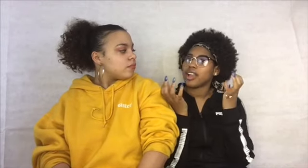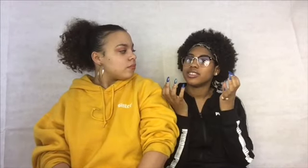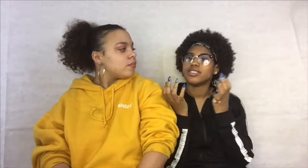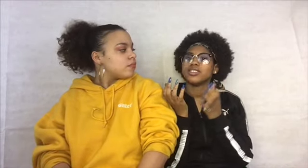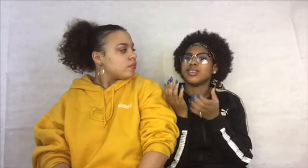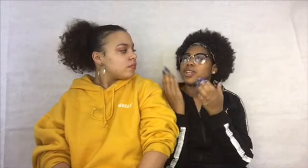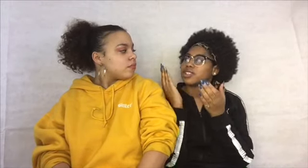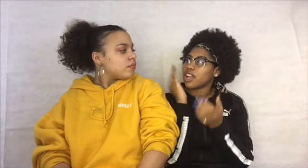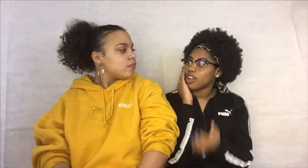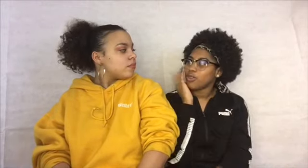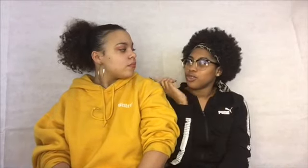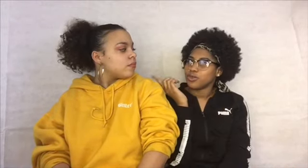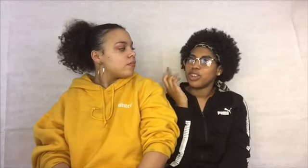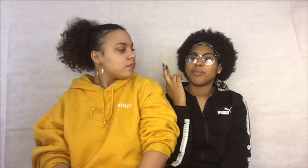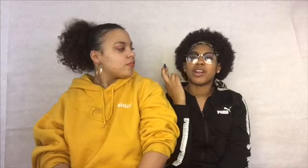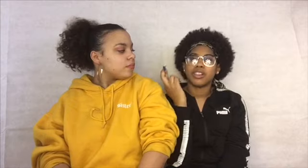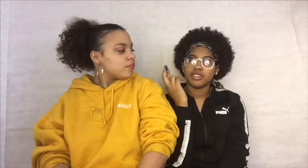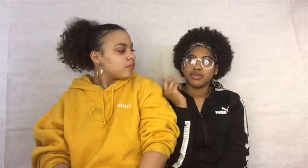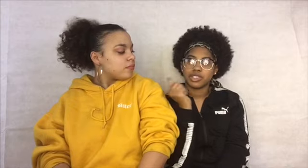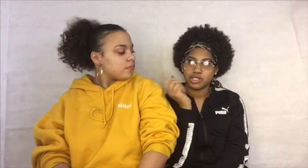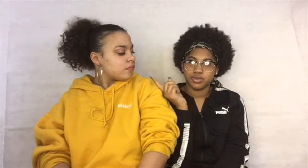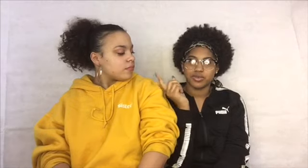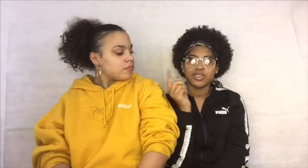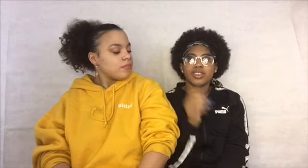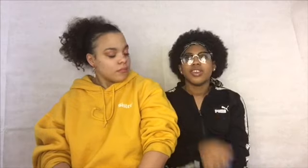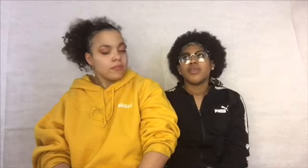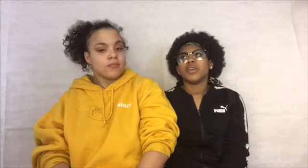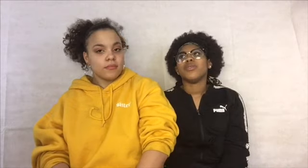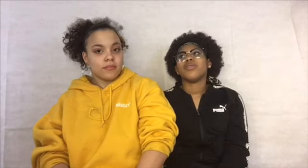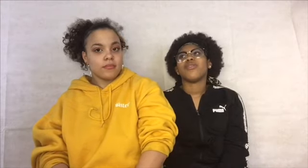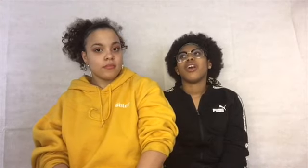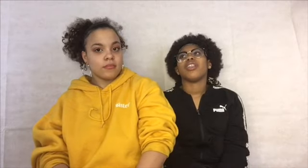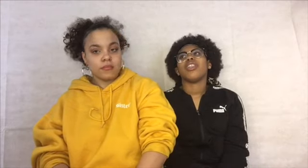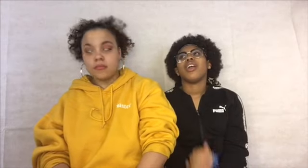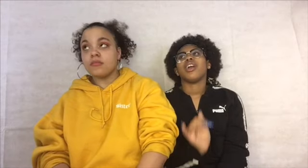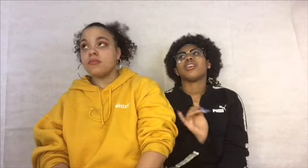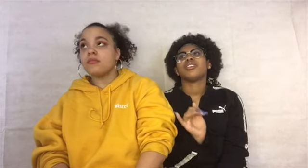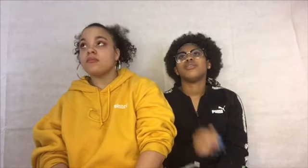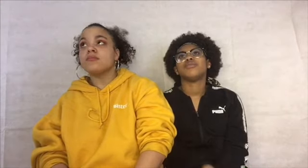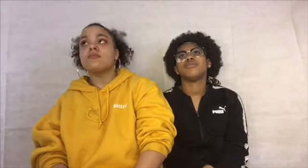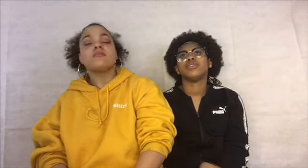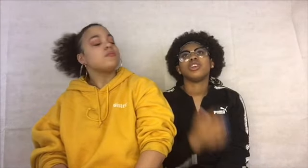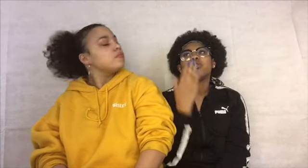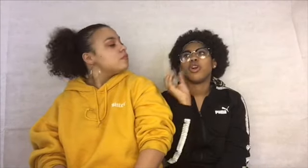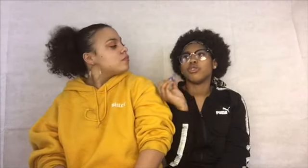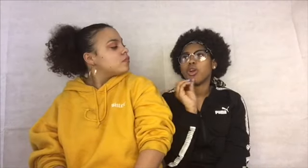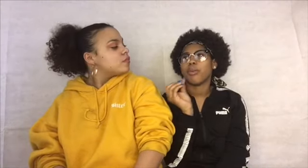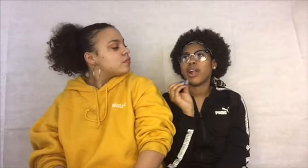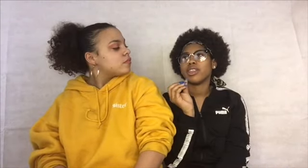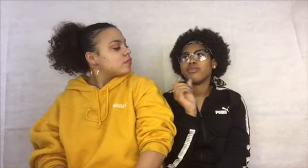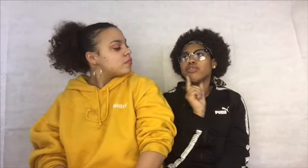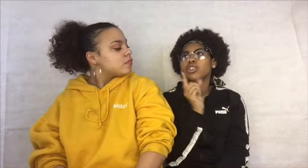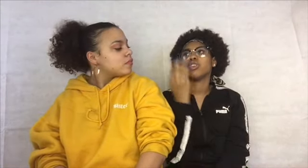because I know you and I'm close with you but like don't know nobody really